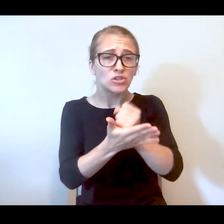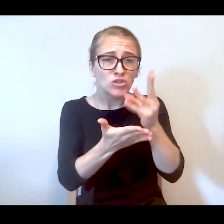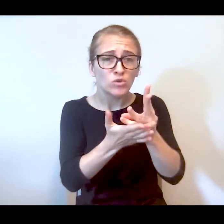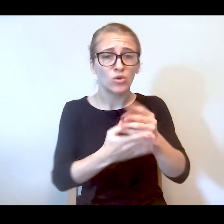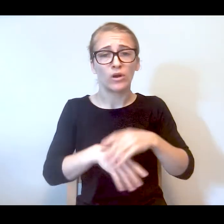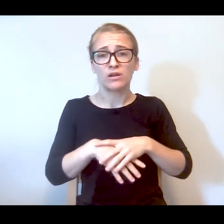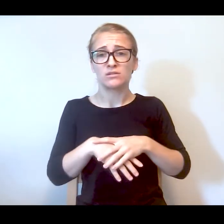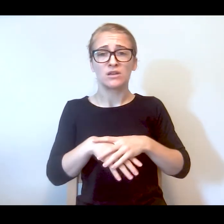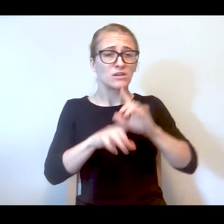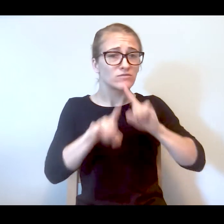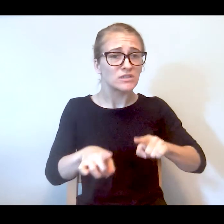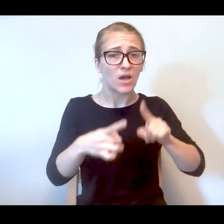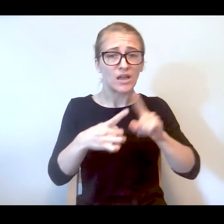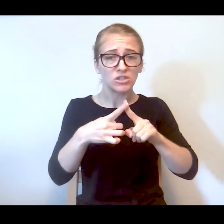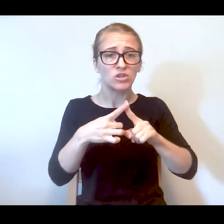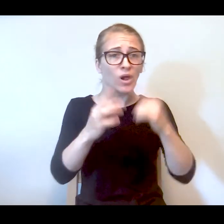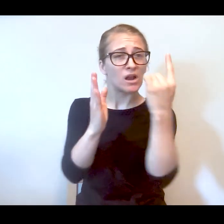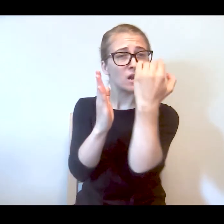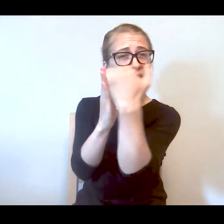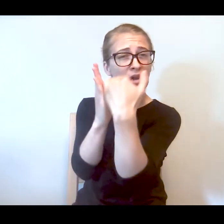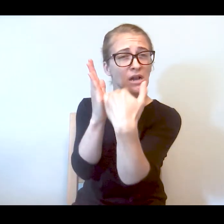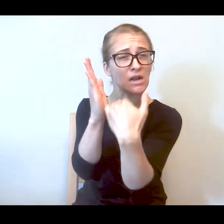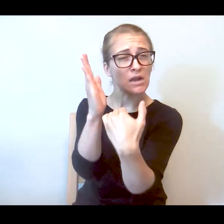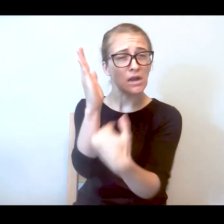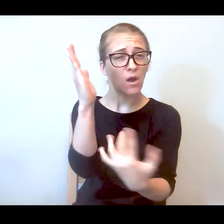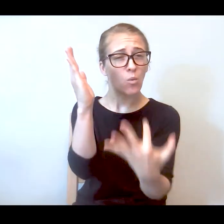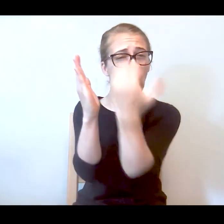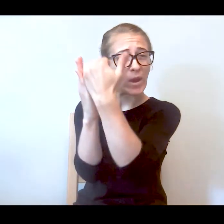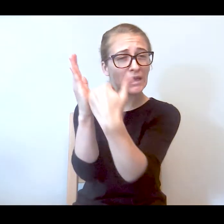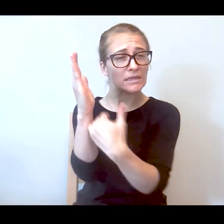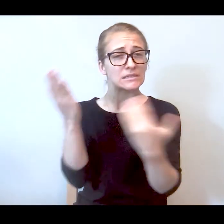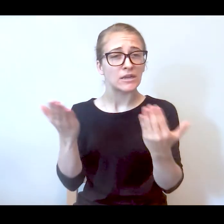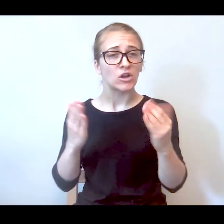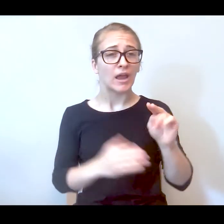to the long wait list in the city for just a measly